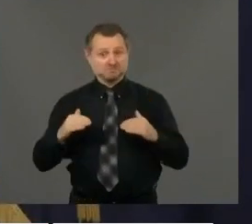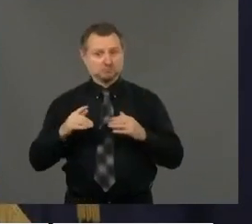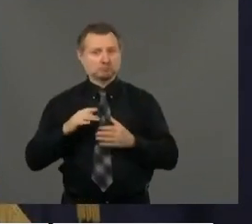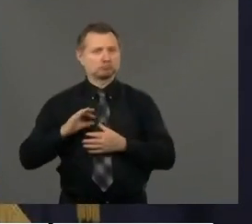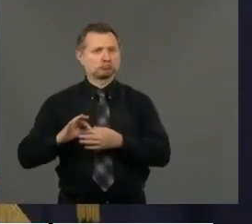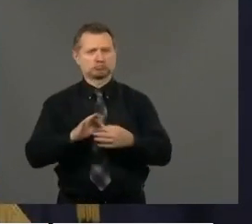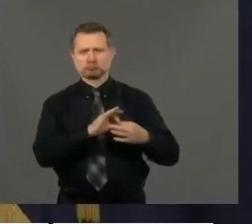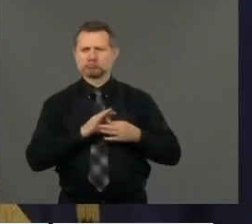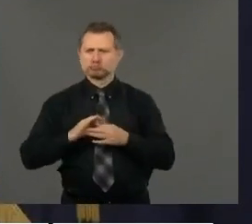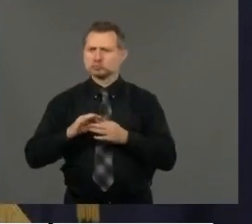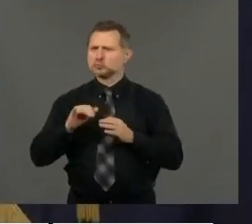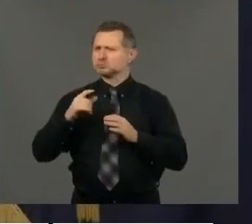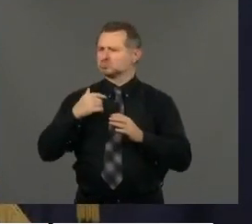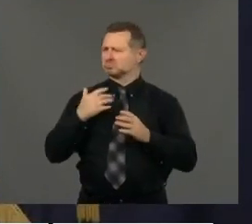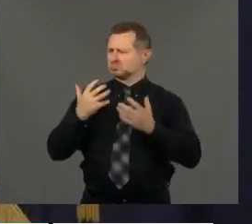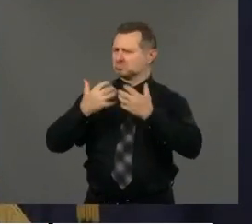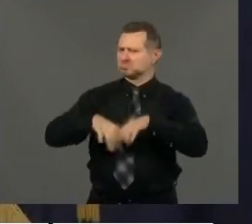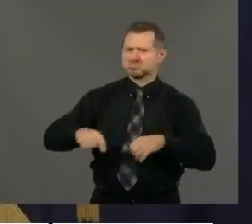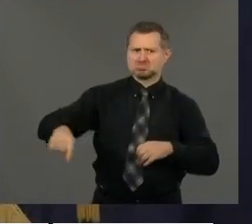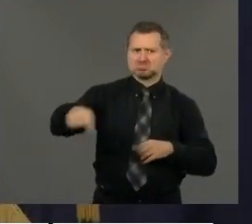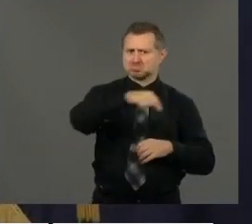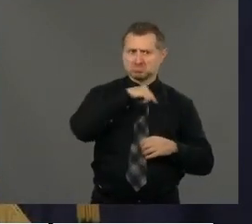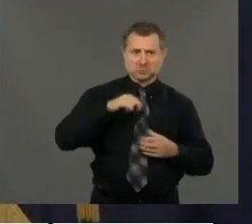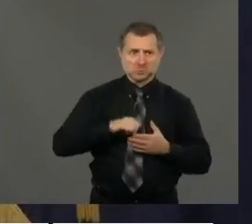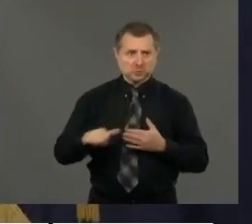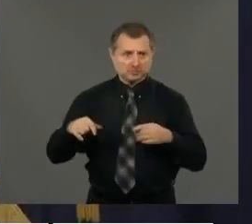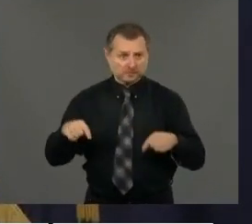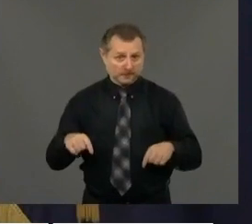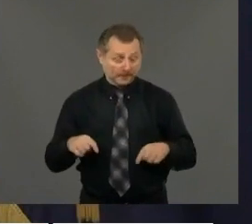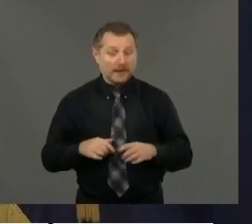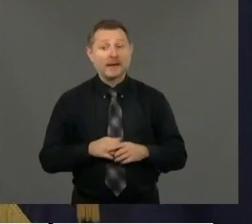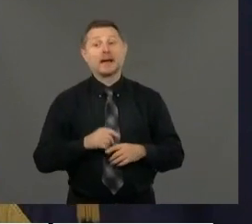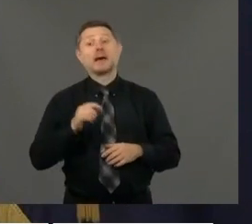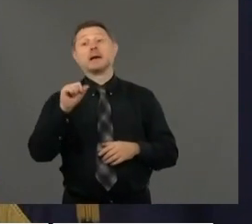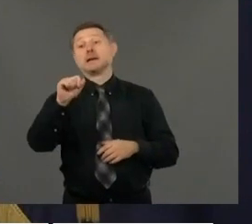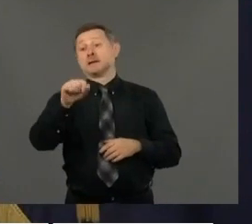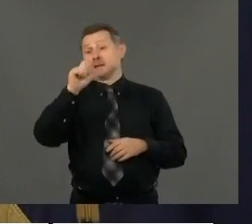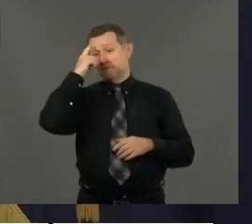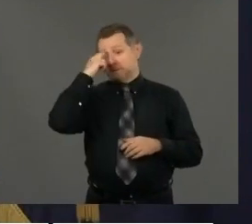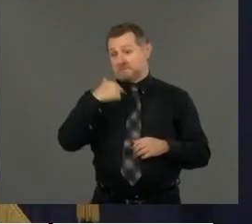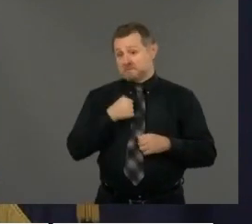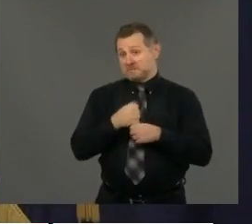YOU ALSO ANNOUNCED WHAT CAN PLAY INTO THAT.